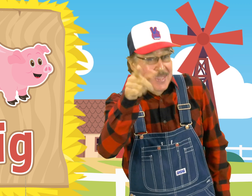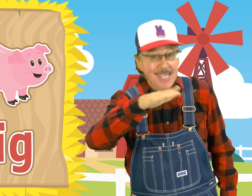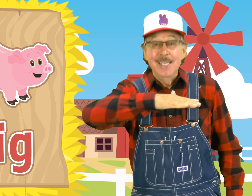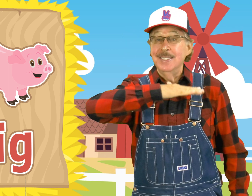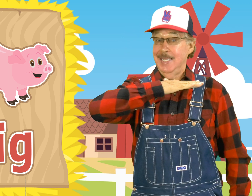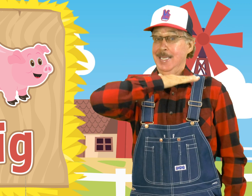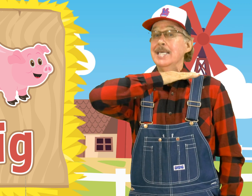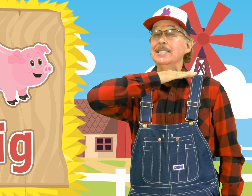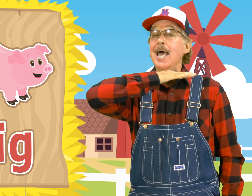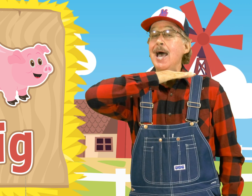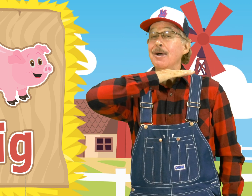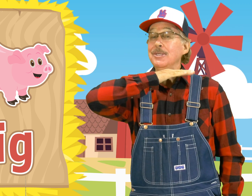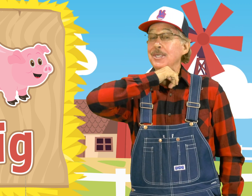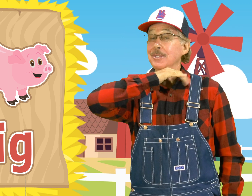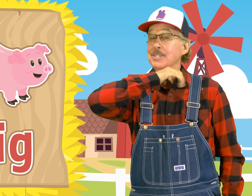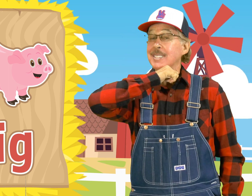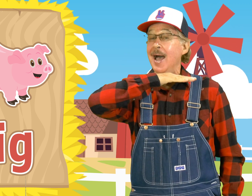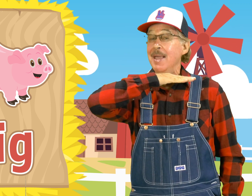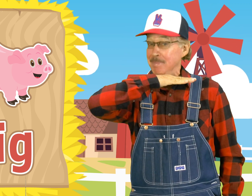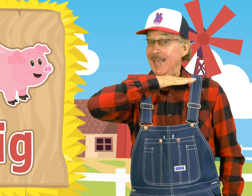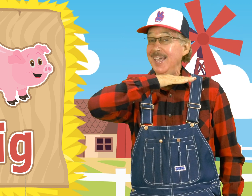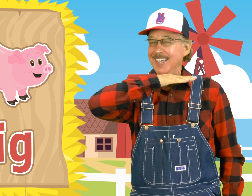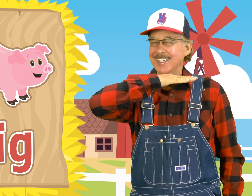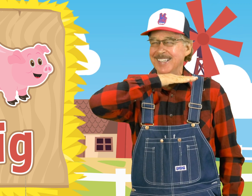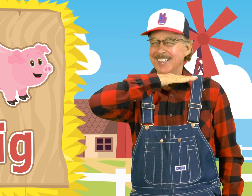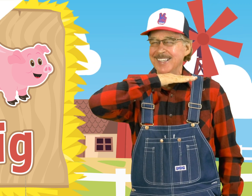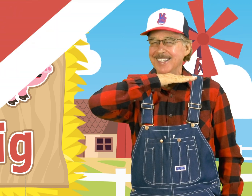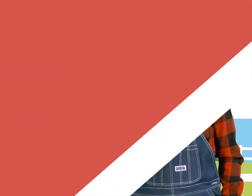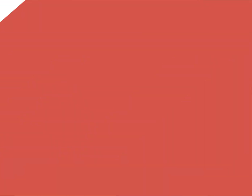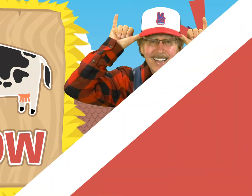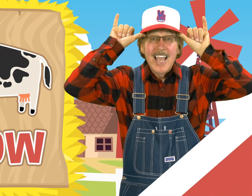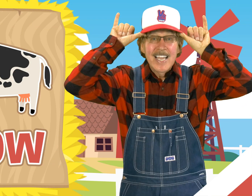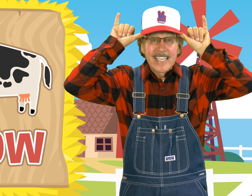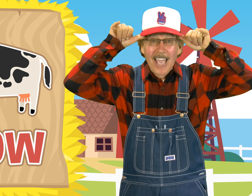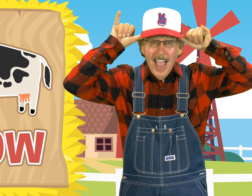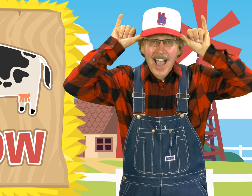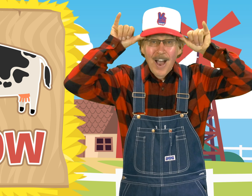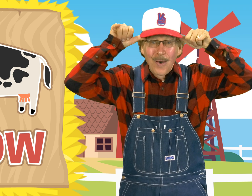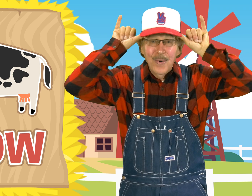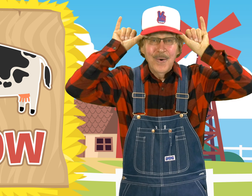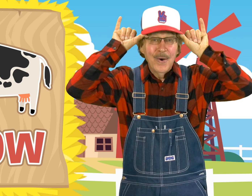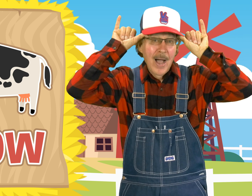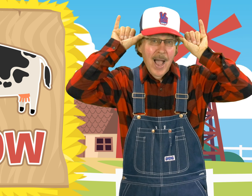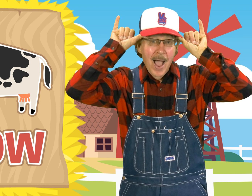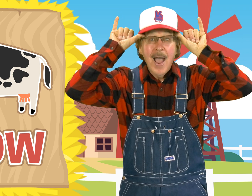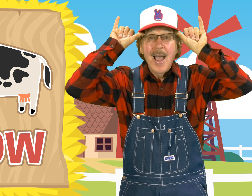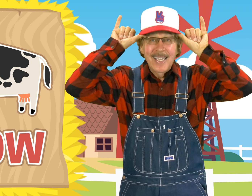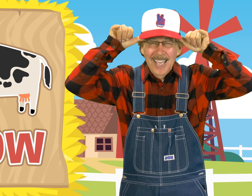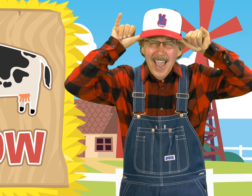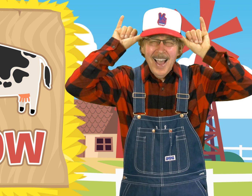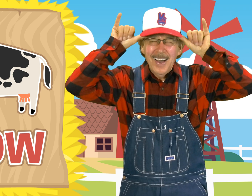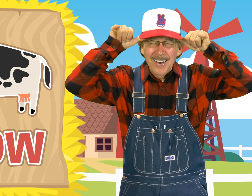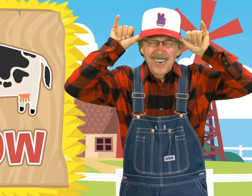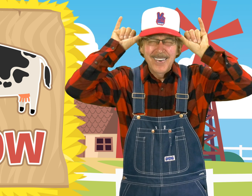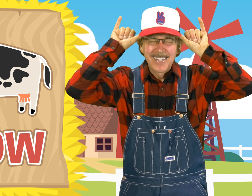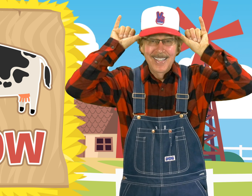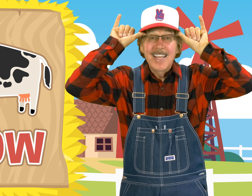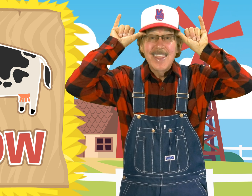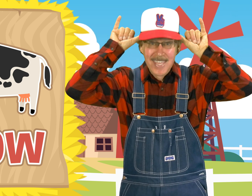This is how you sign pig Cow, cow